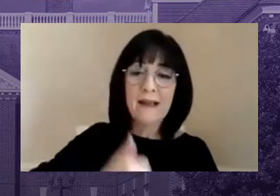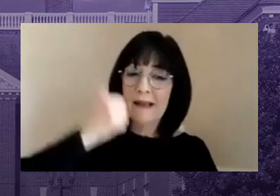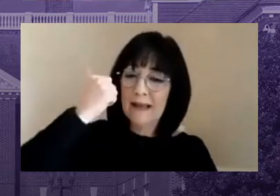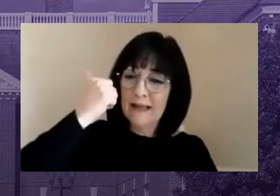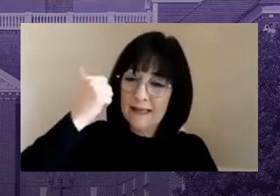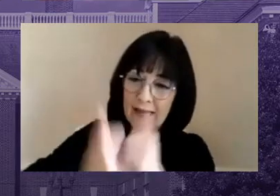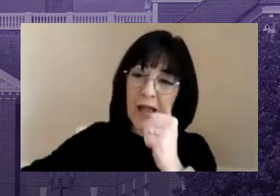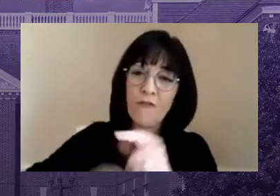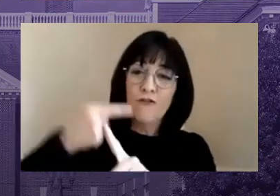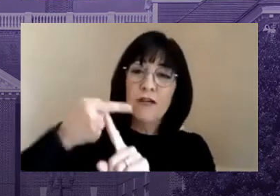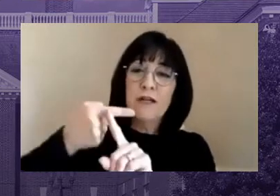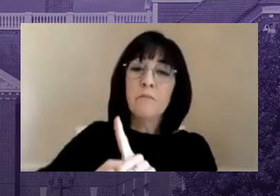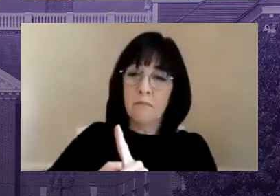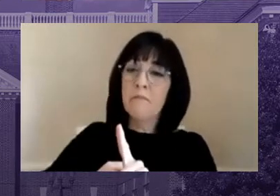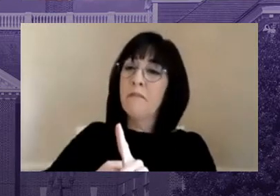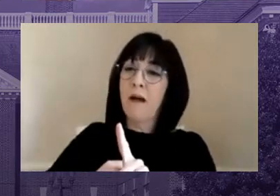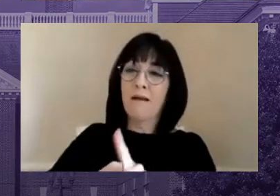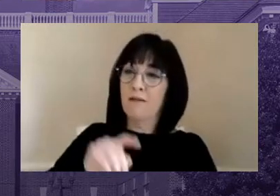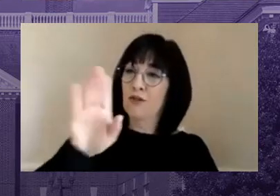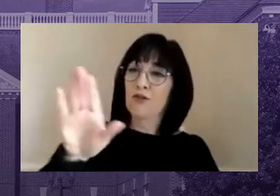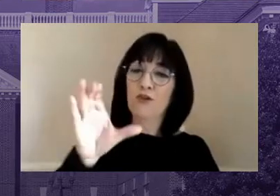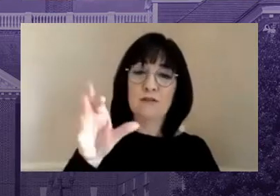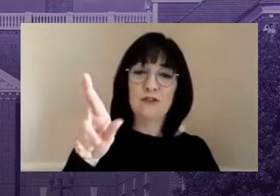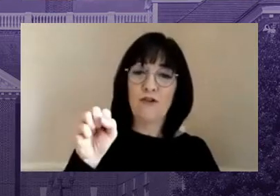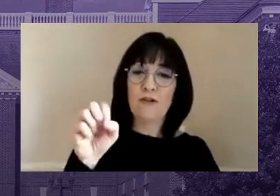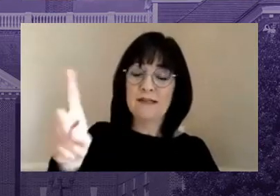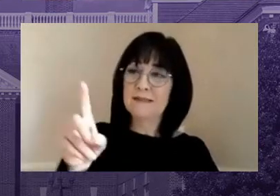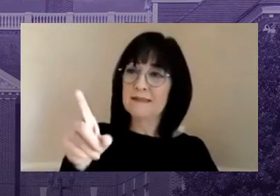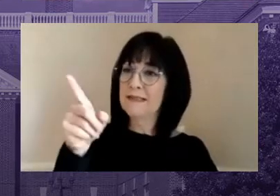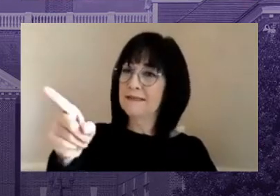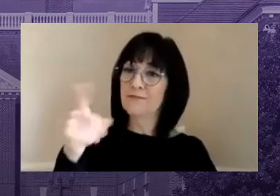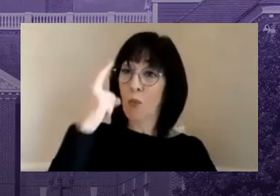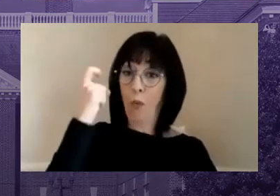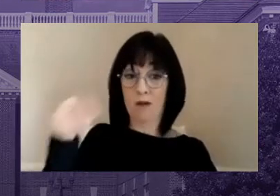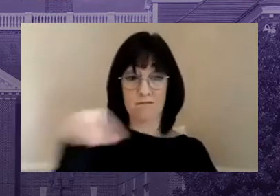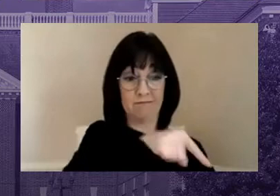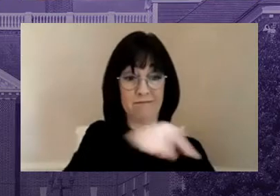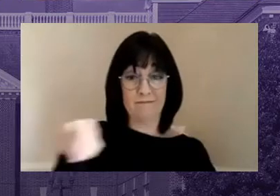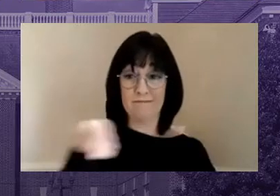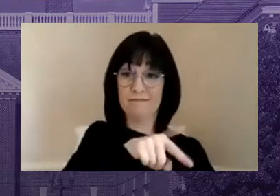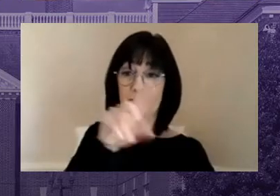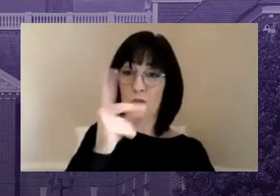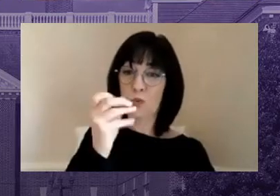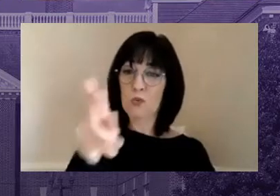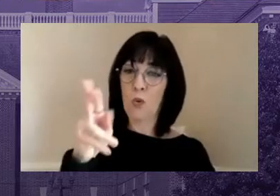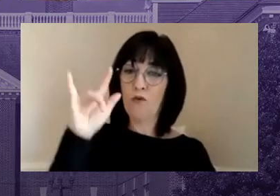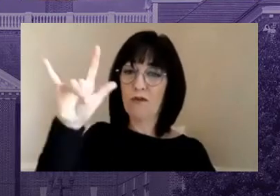month of the military child and your district and other districts across our state. Normally now we